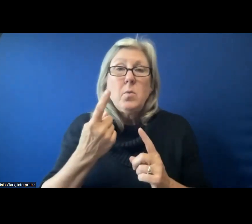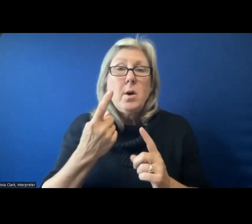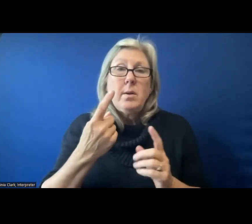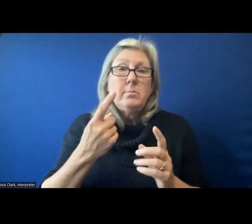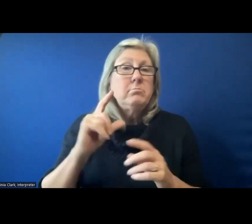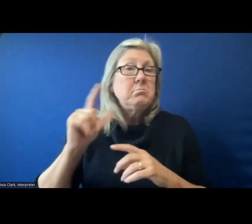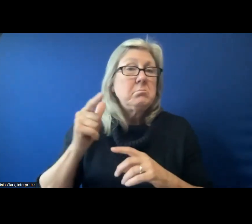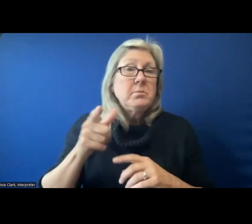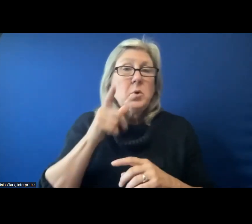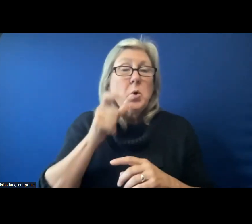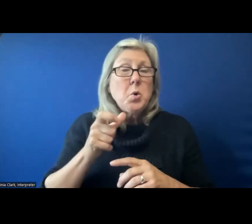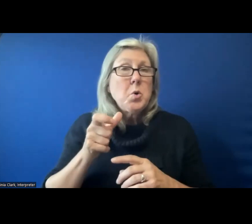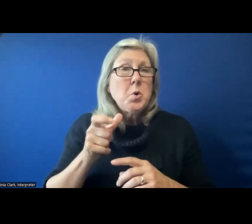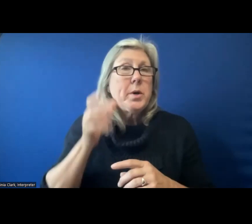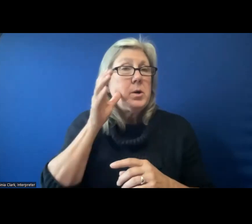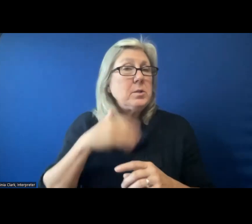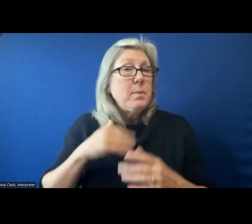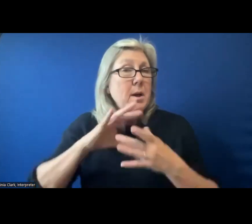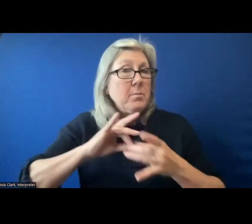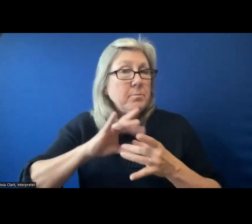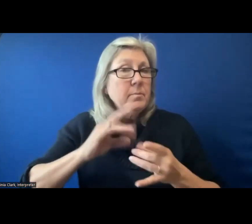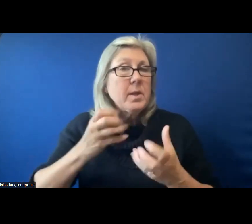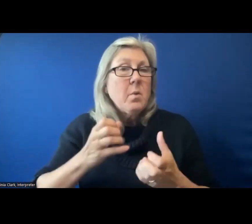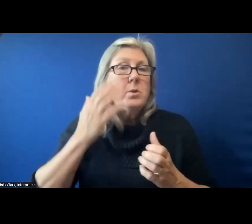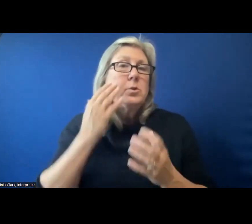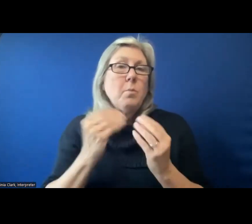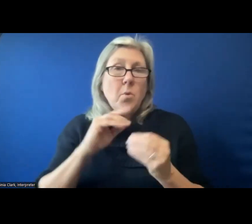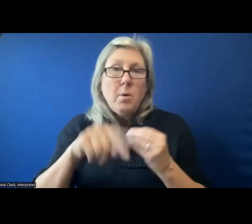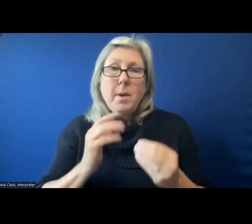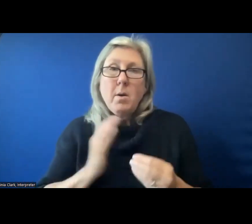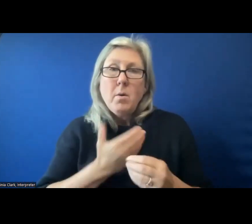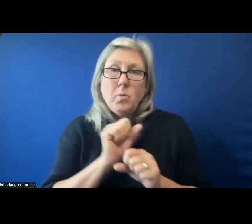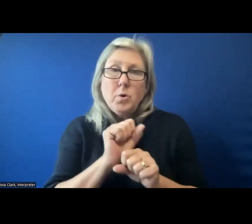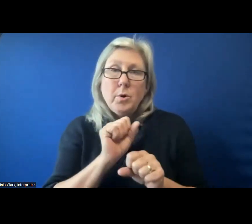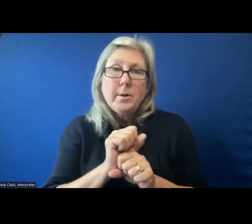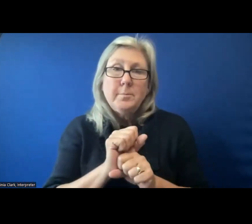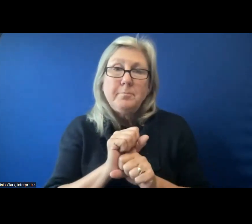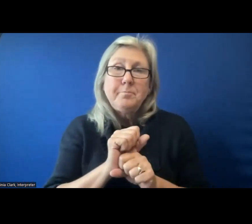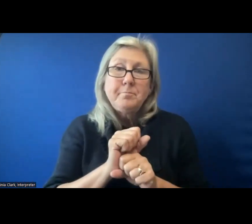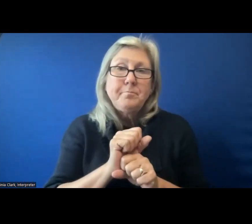I have to say and wants to know more about the work that we did or to talk about housing